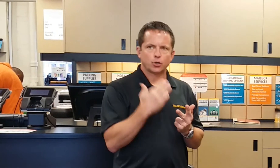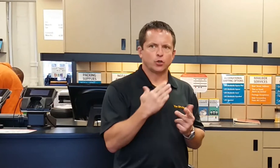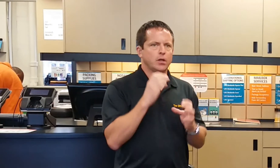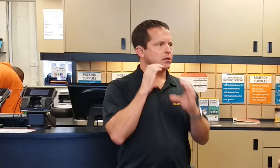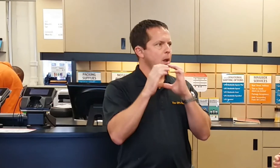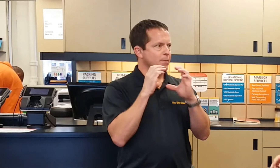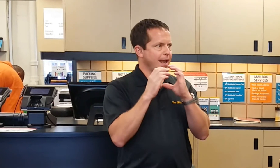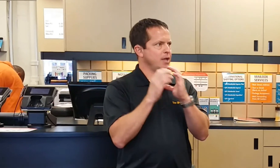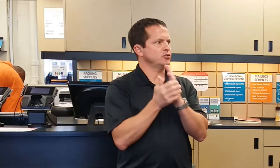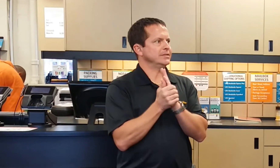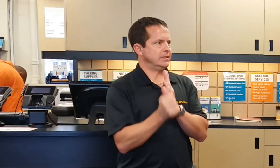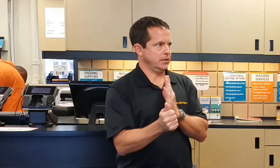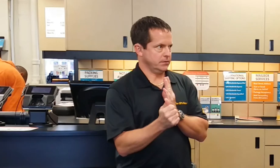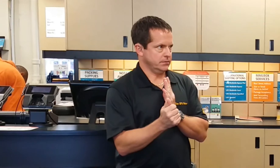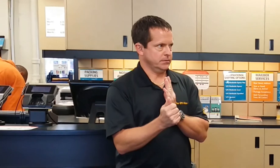good communication skills.